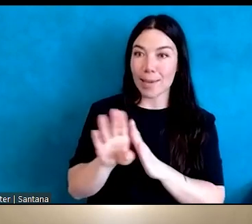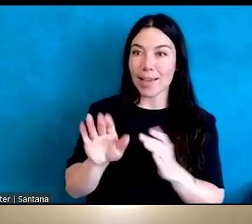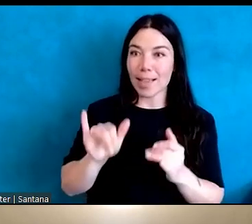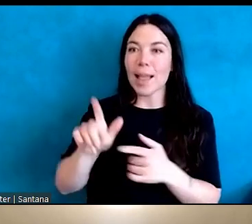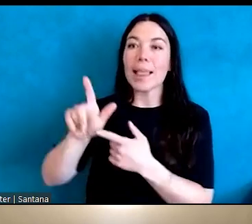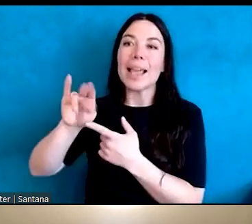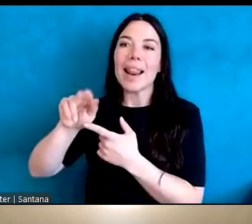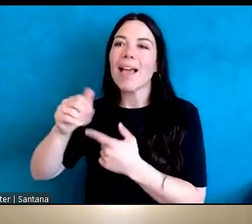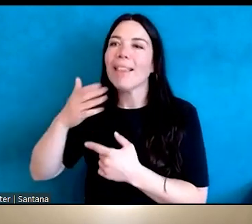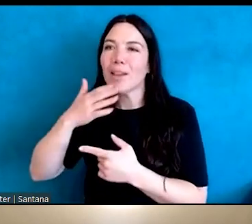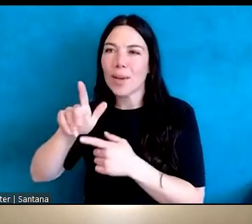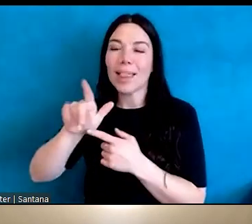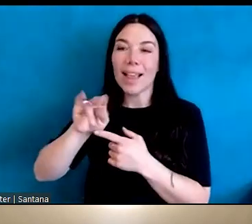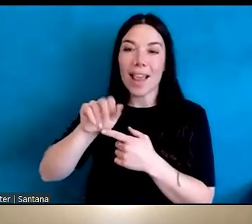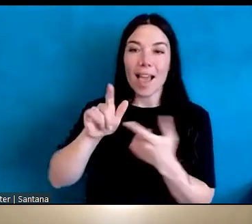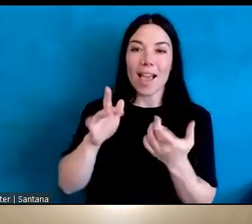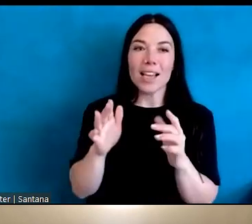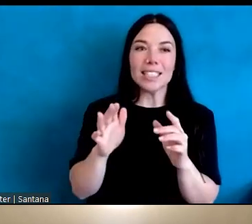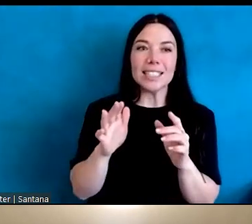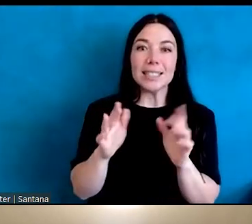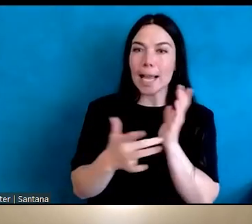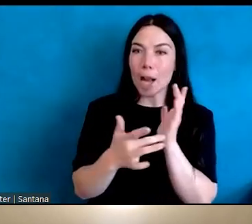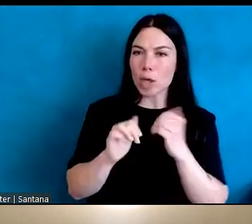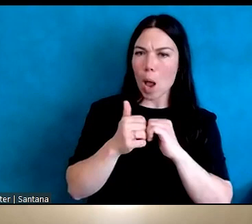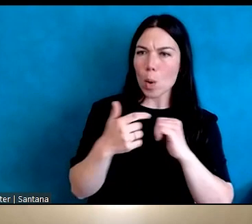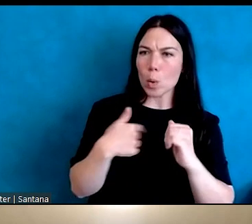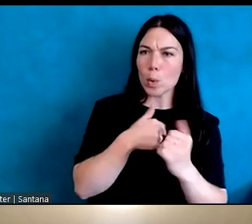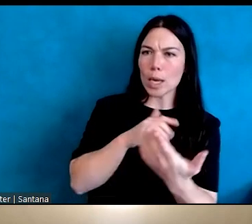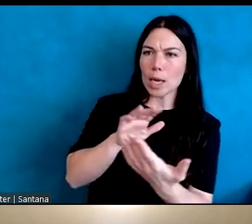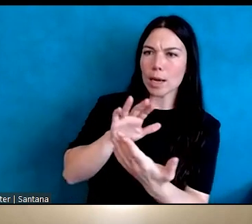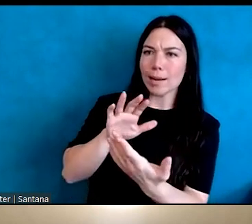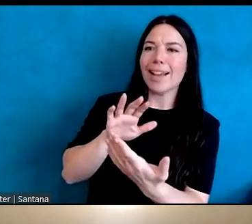So the LENA technology is a way to get day-long recordings of children's language environment.